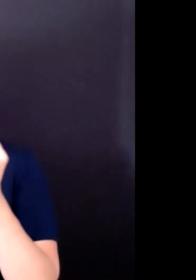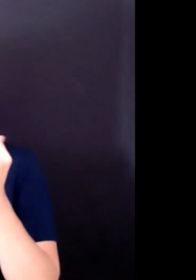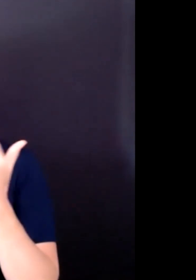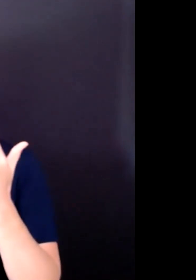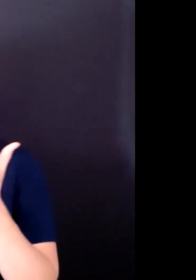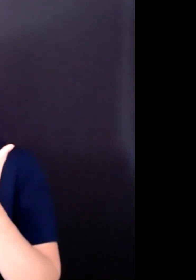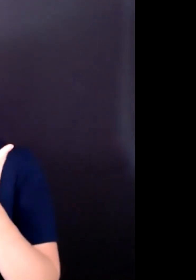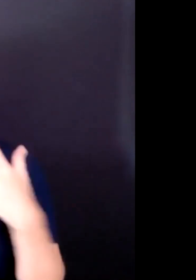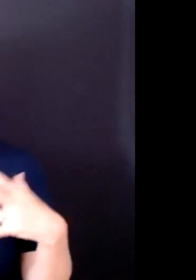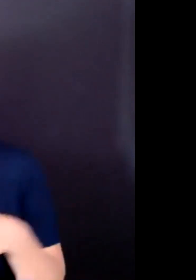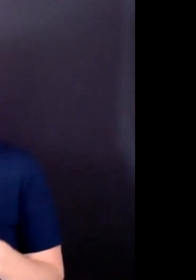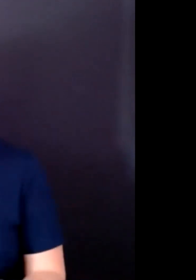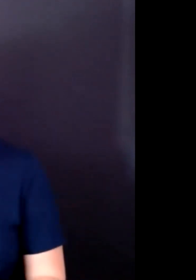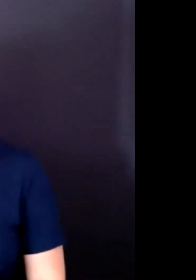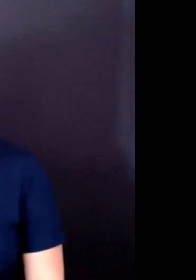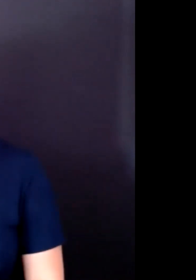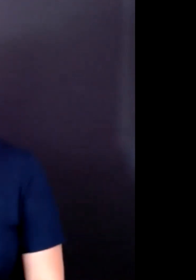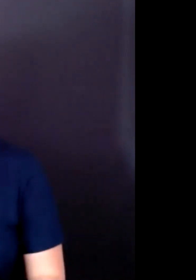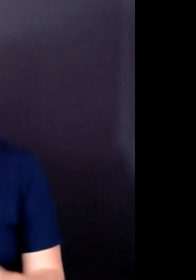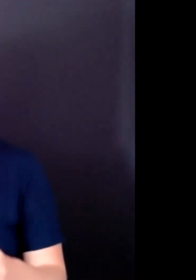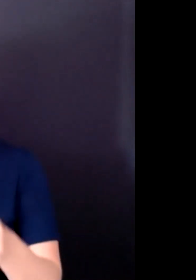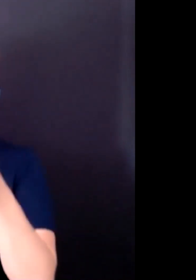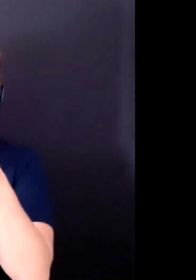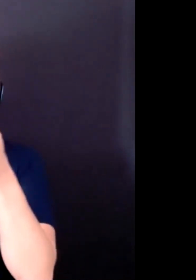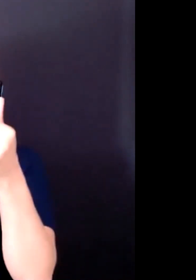the Massachusetts Office on Disability, and that group works with